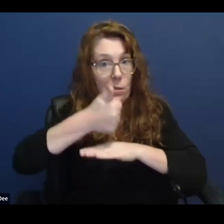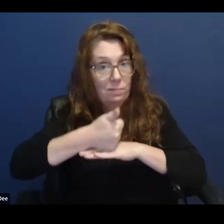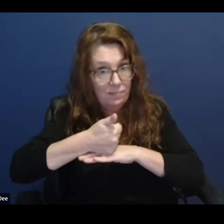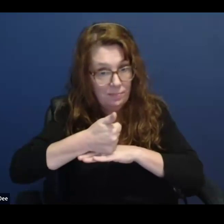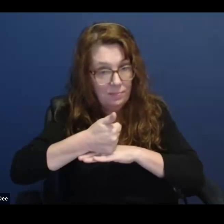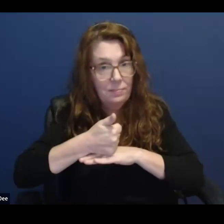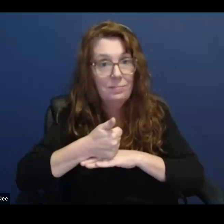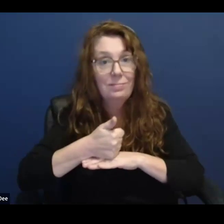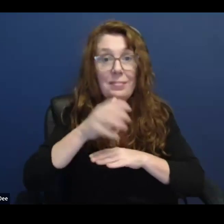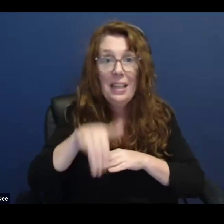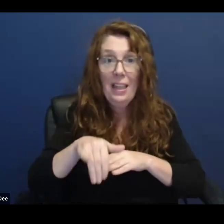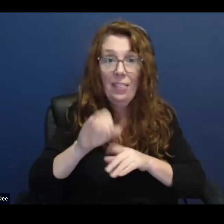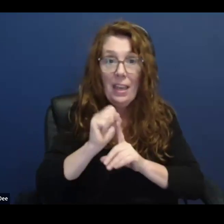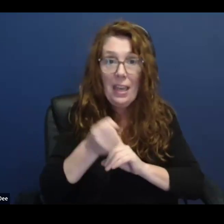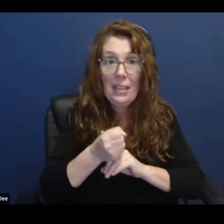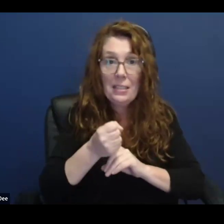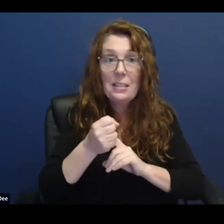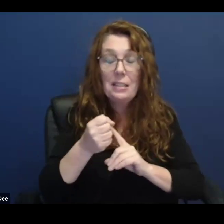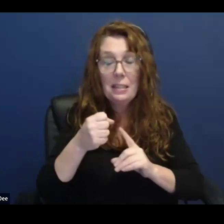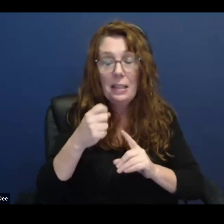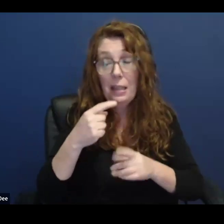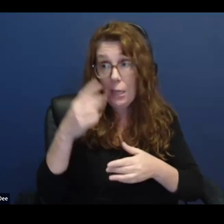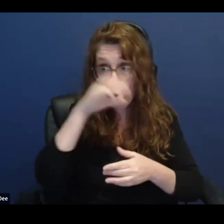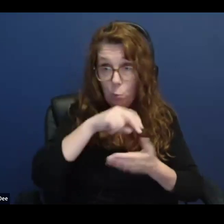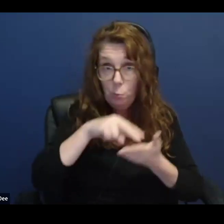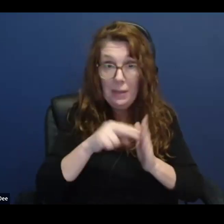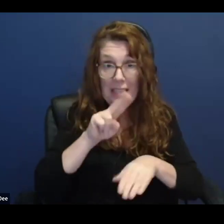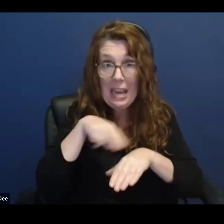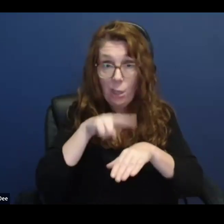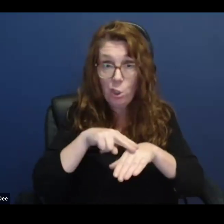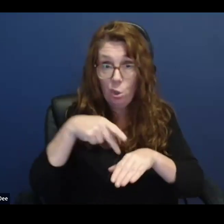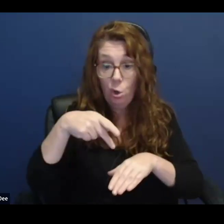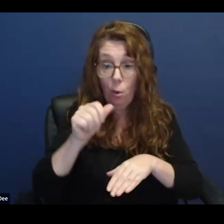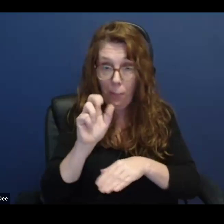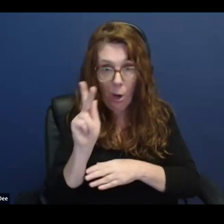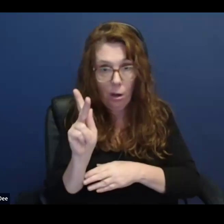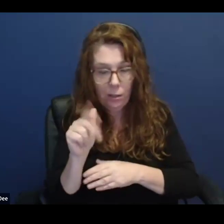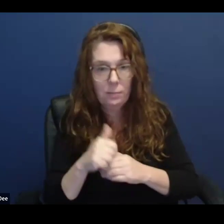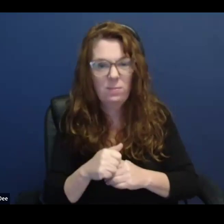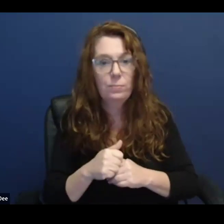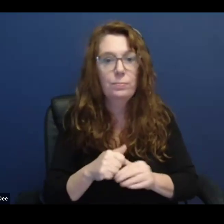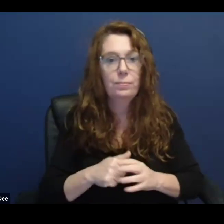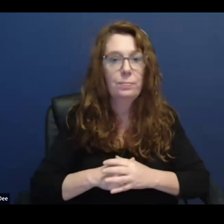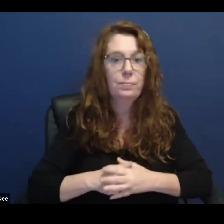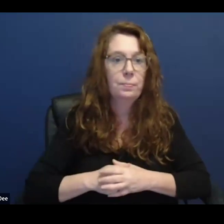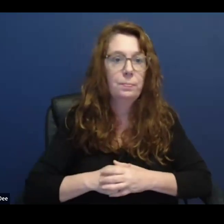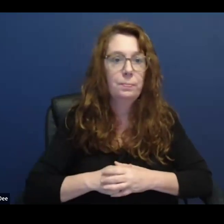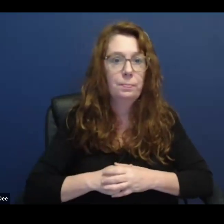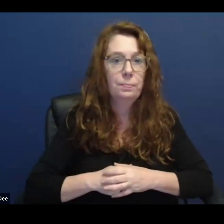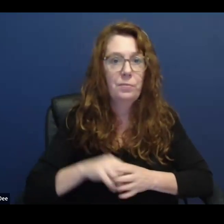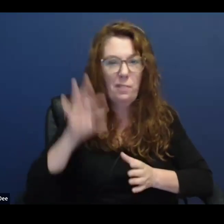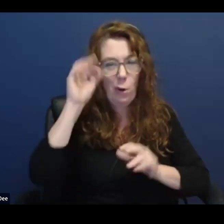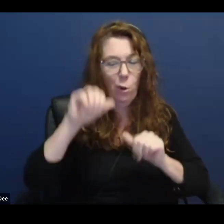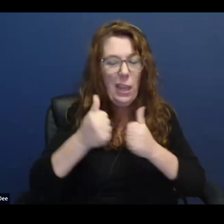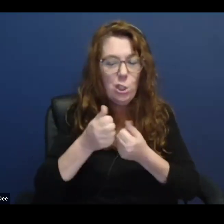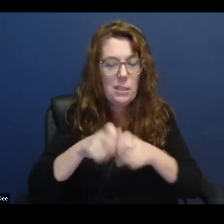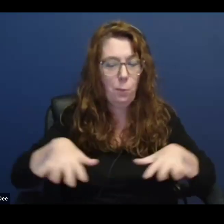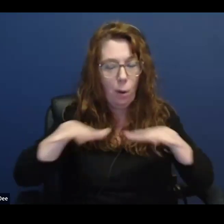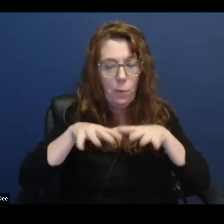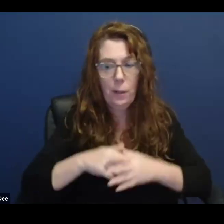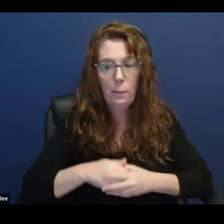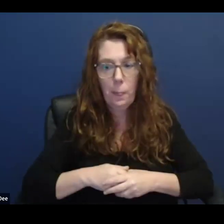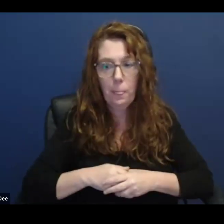and in this case, I'm going to read park to mean national park as in a federal agency property.